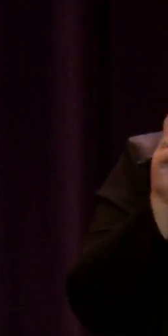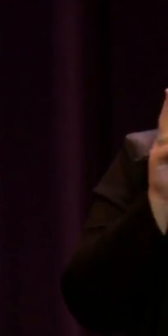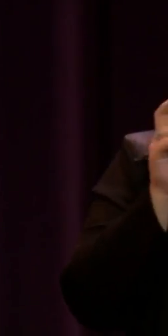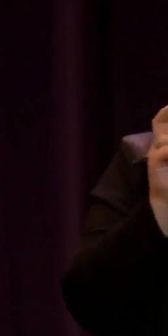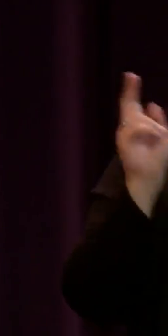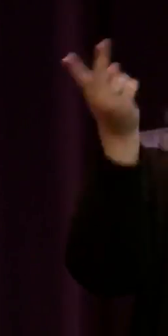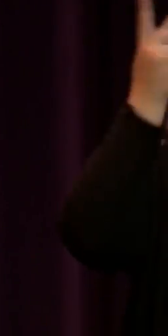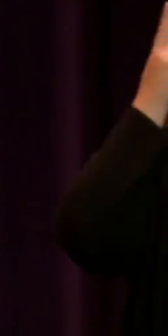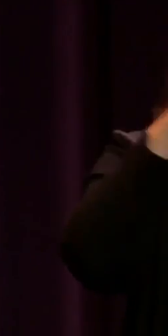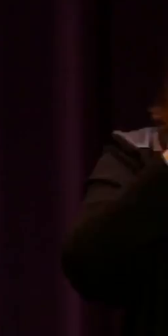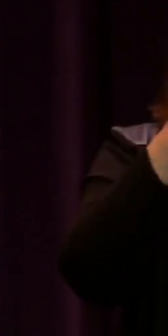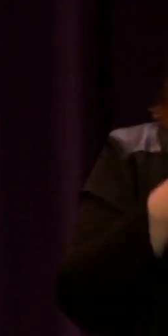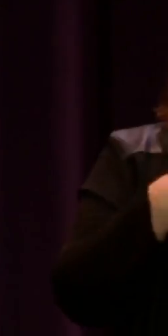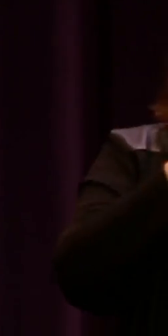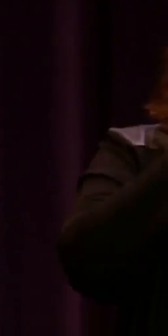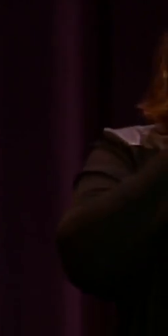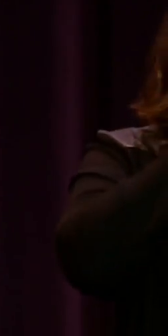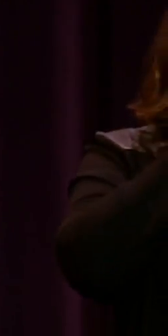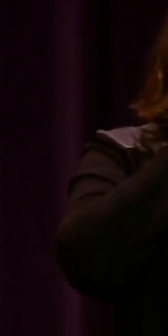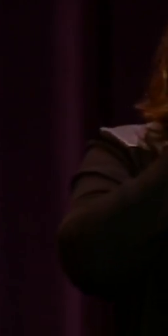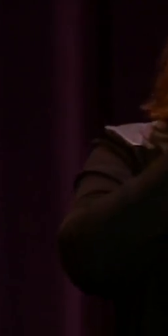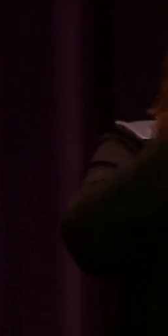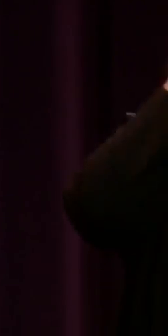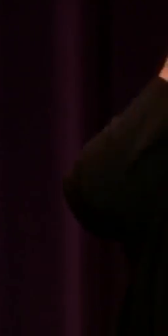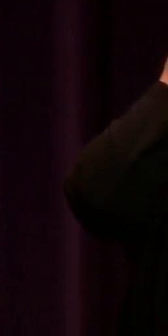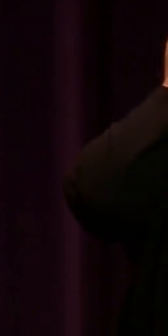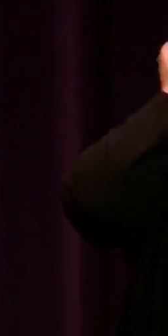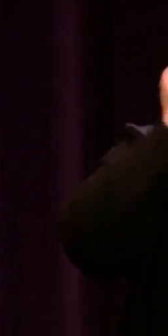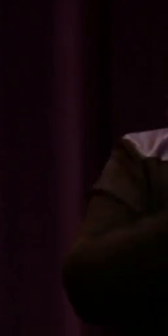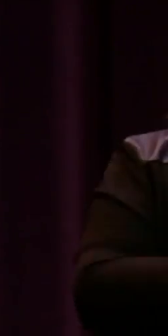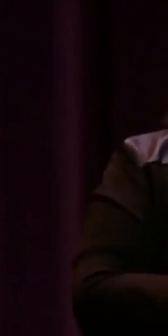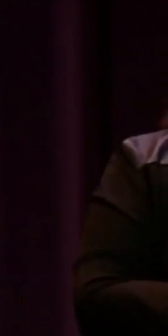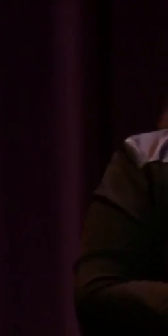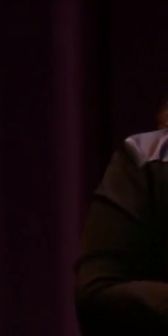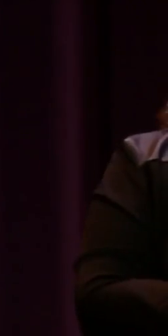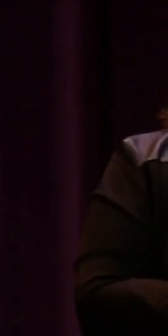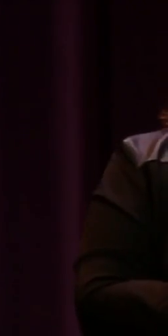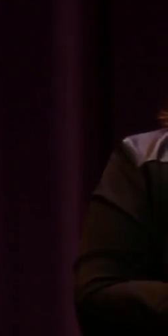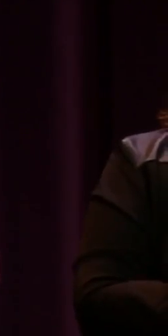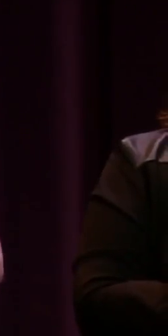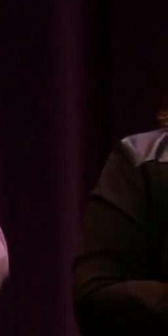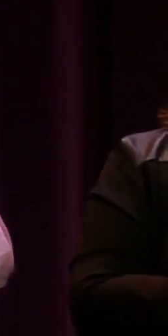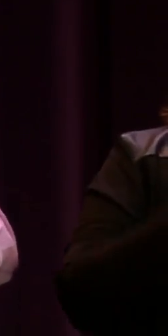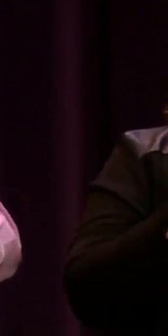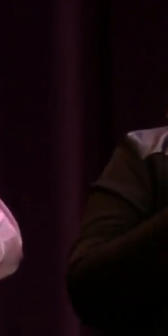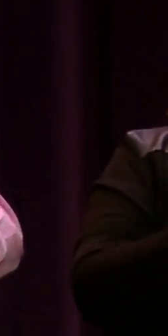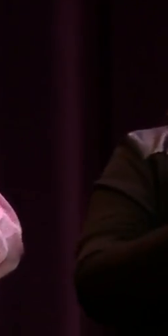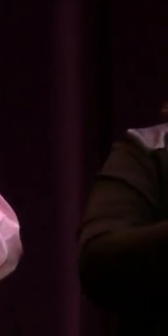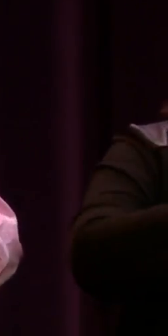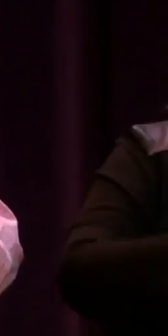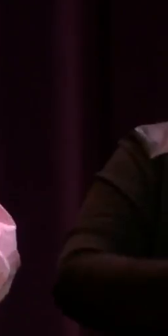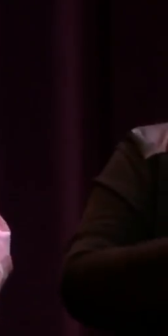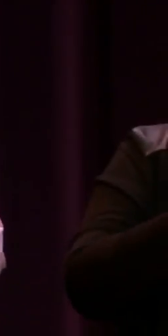LET ME TAKE A DRINK OF WATER. WE'RE NEARING COMPLETION, BEVERLY.